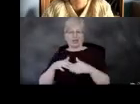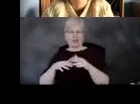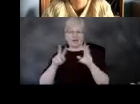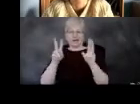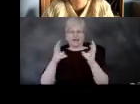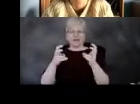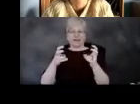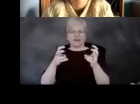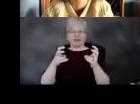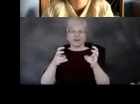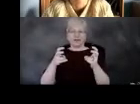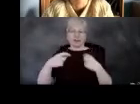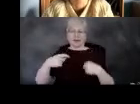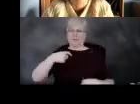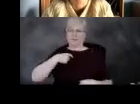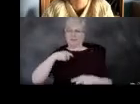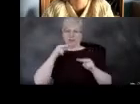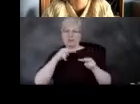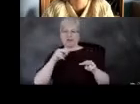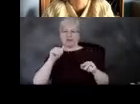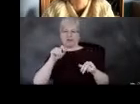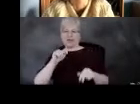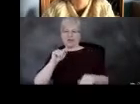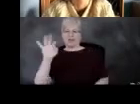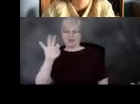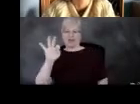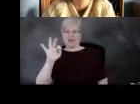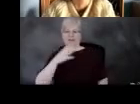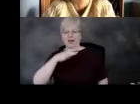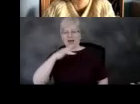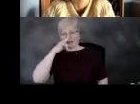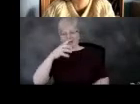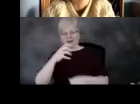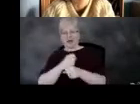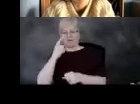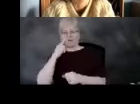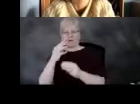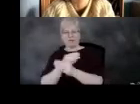looking at the F my kid got for the math homework I solved. Two monkeys.